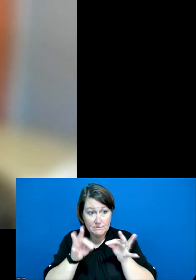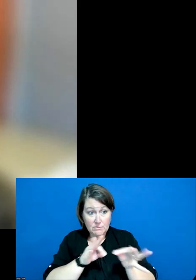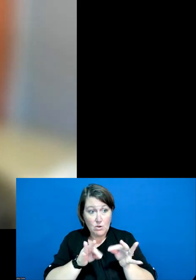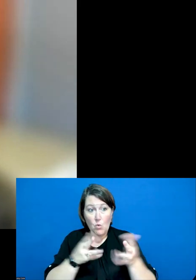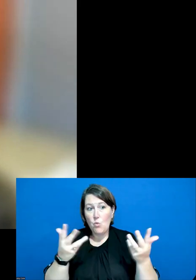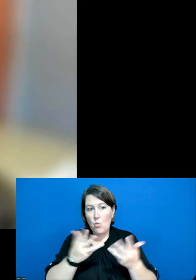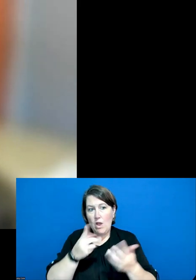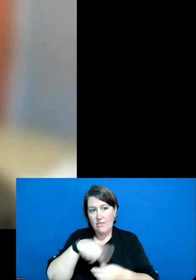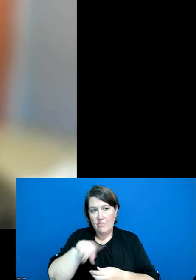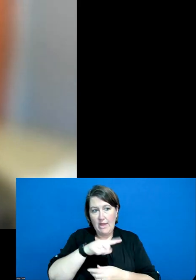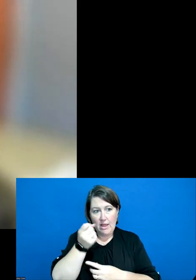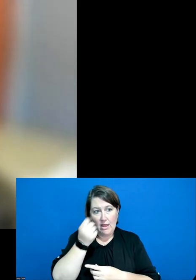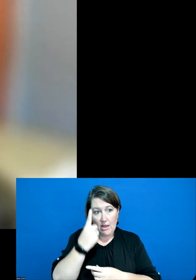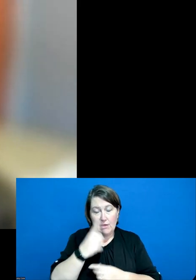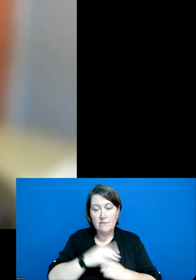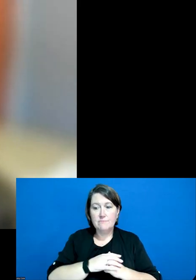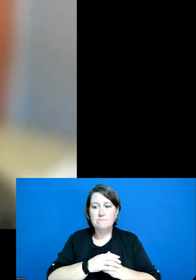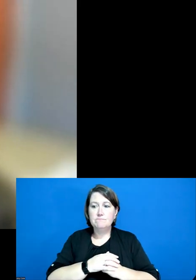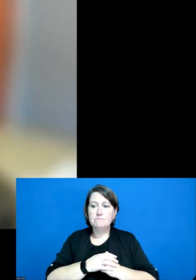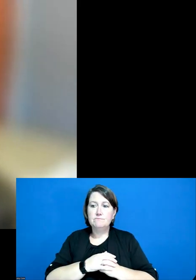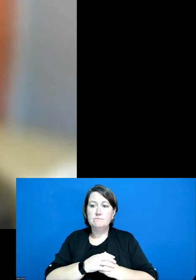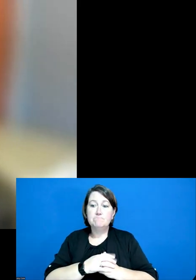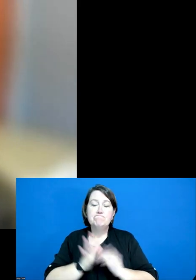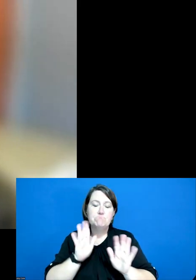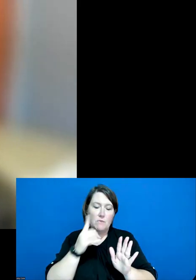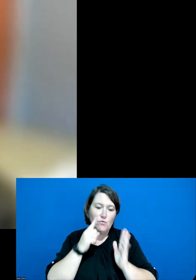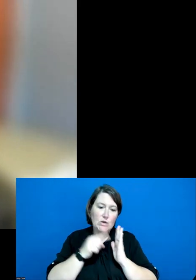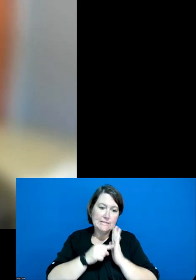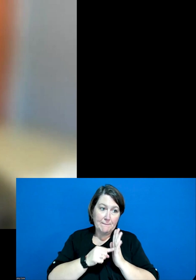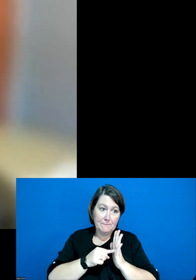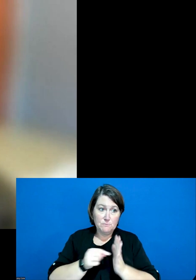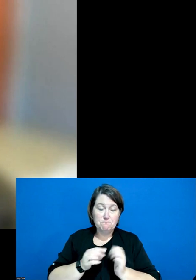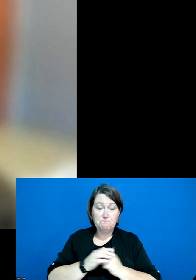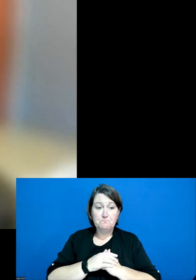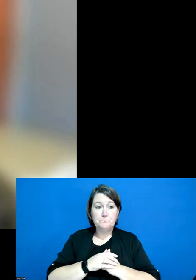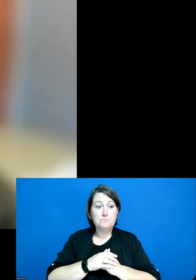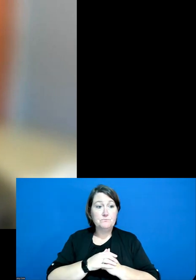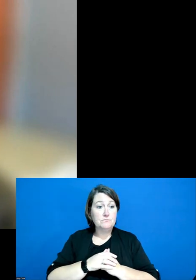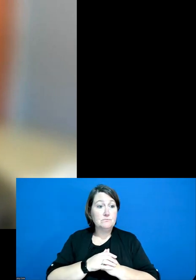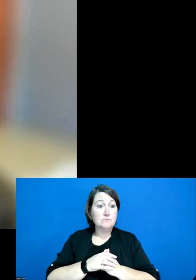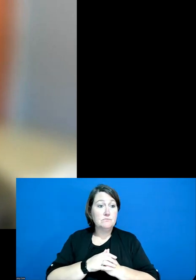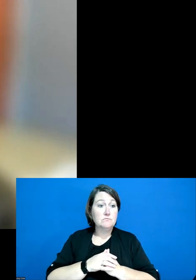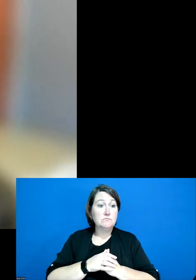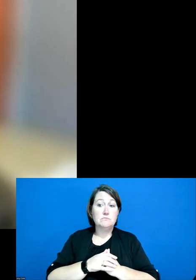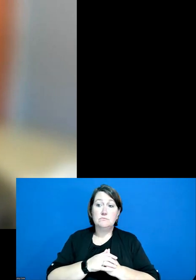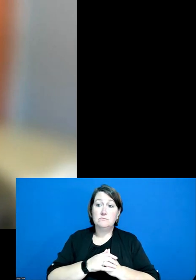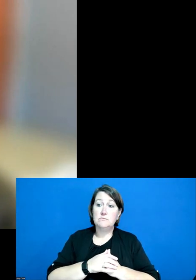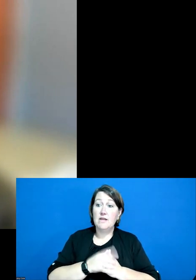Fall off and ask, for example, if somebody who has diabetes,